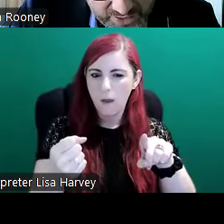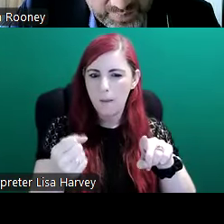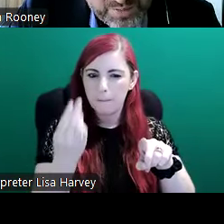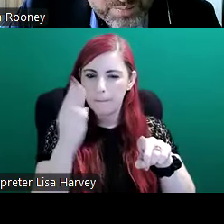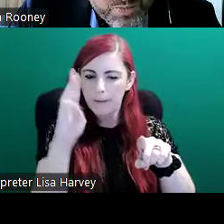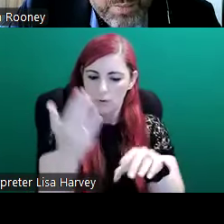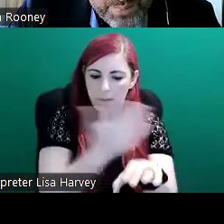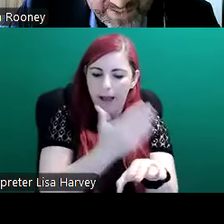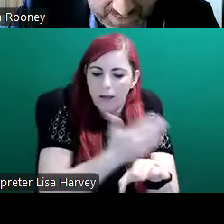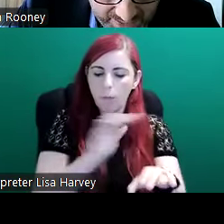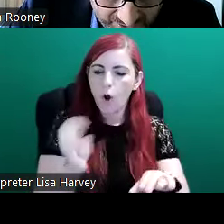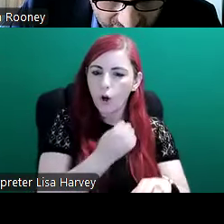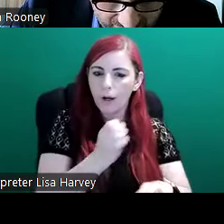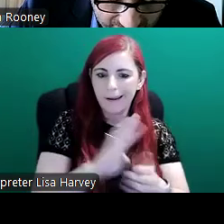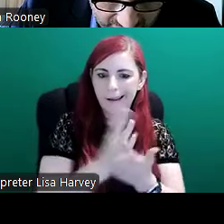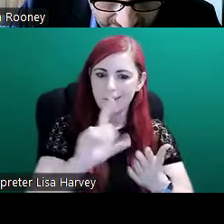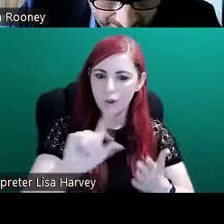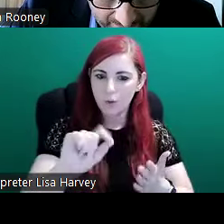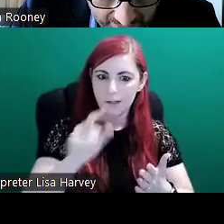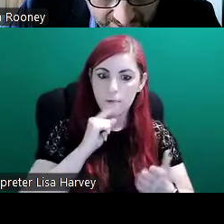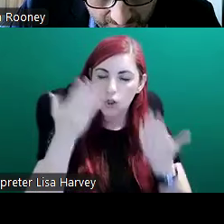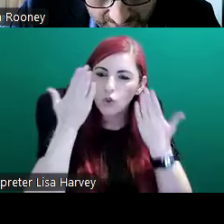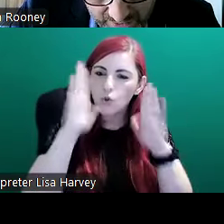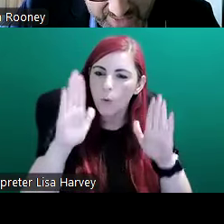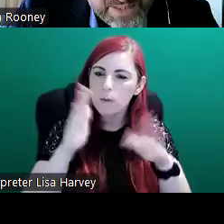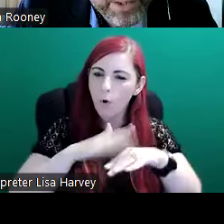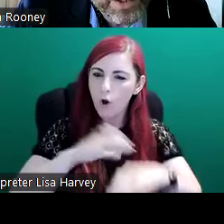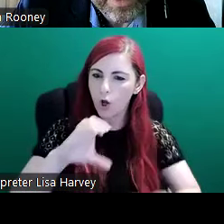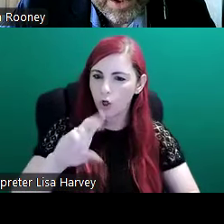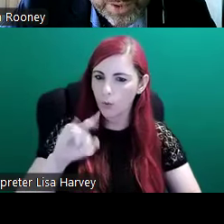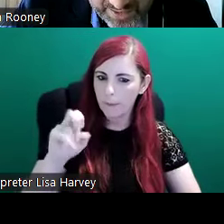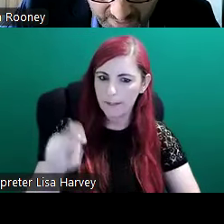cubism's more representational origins. These two pictures, executed just a year